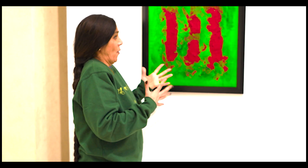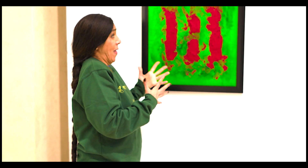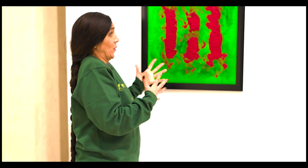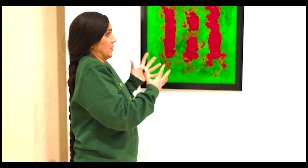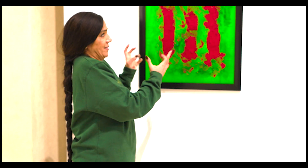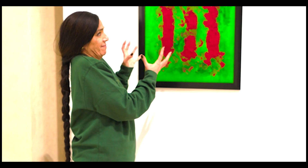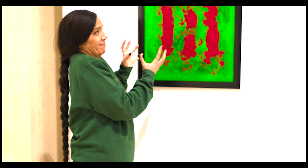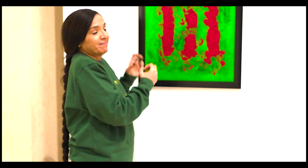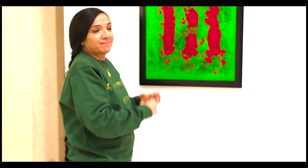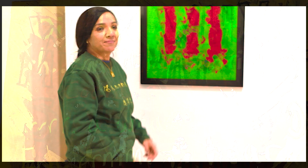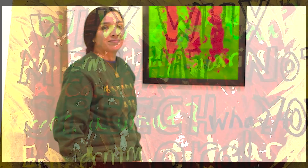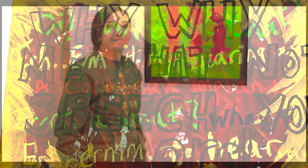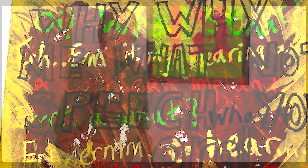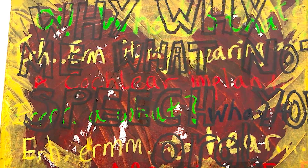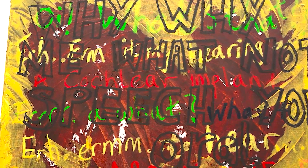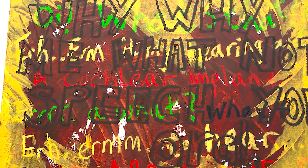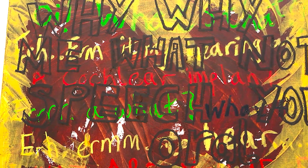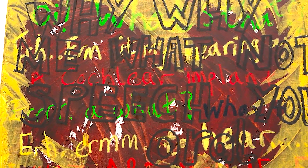so, I was very excited to create this piece of work.